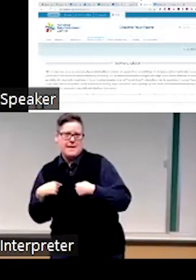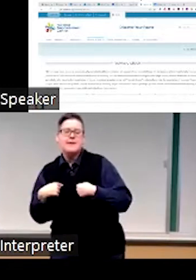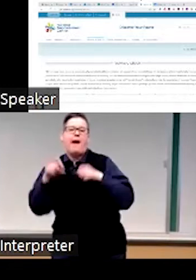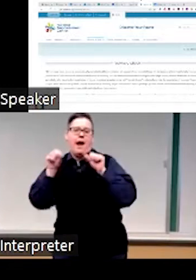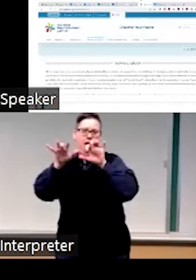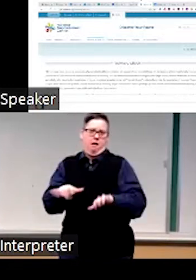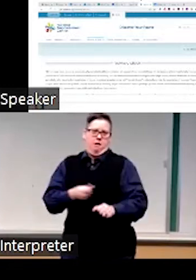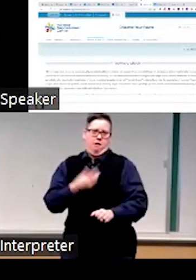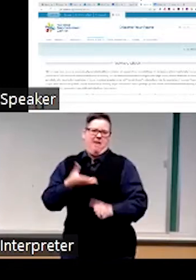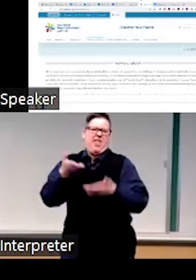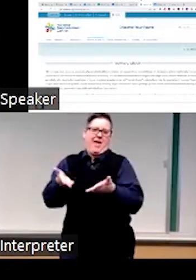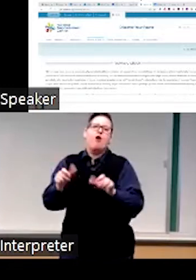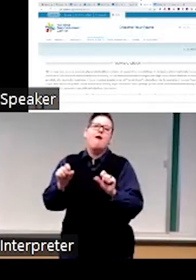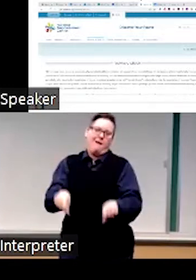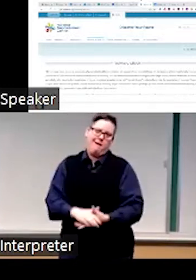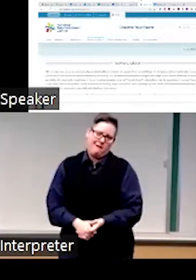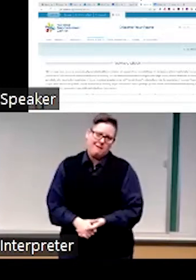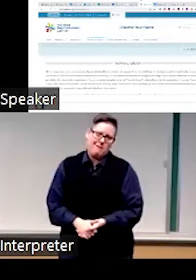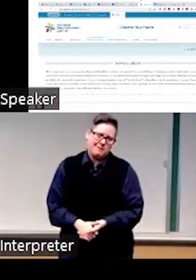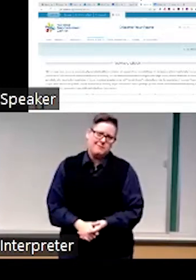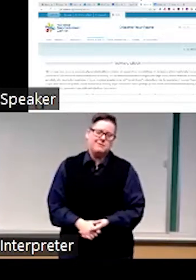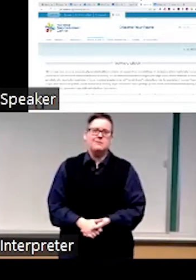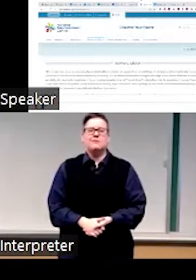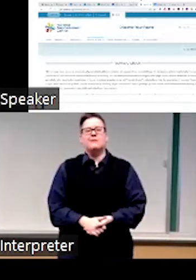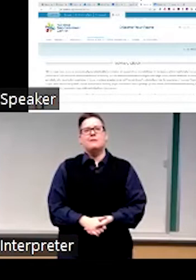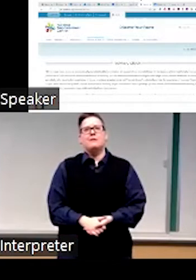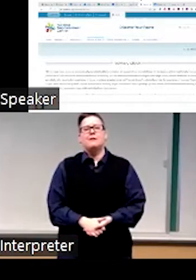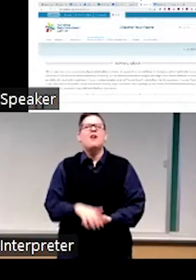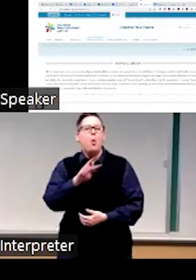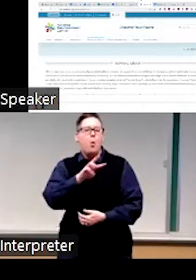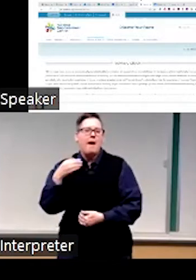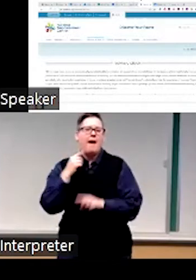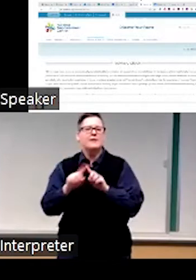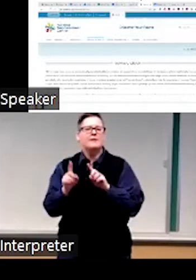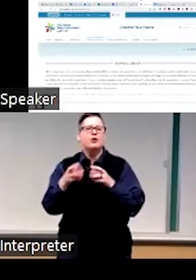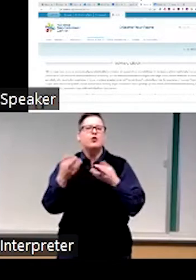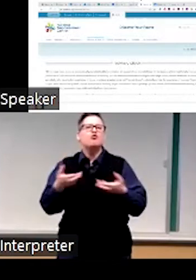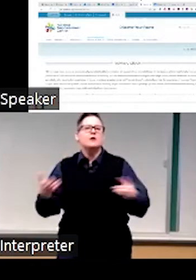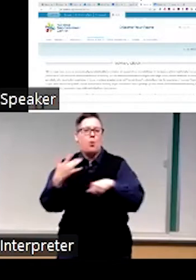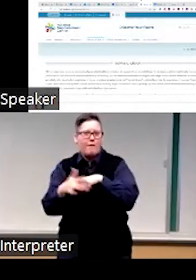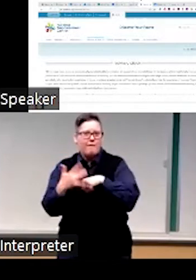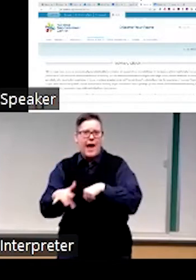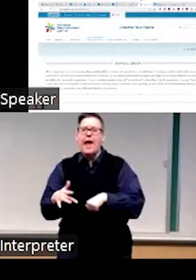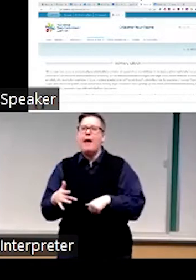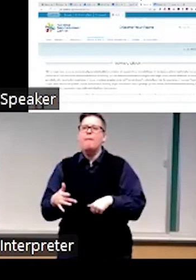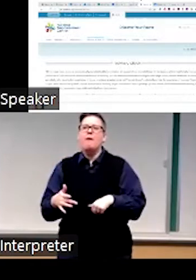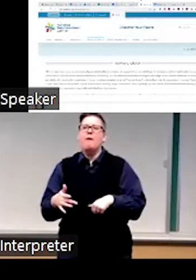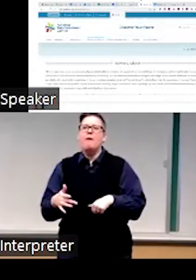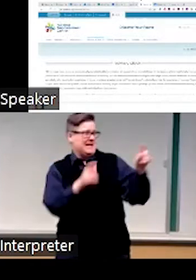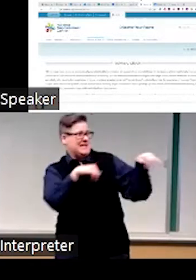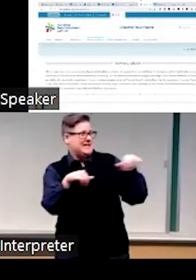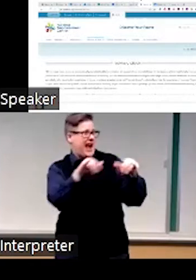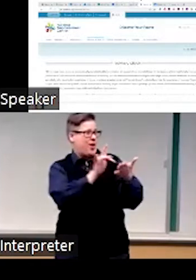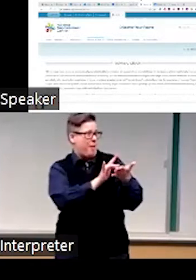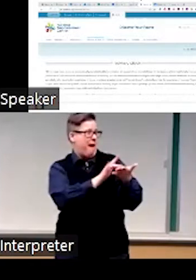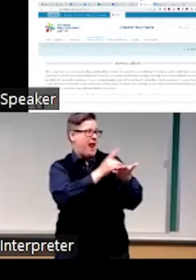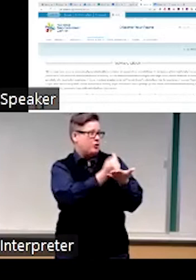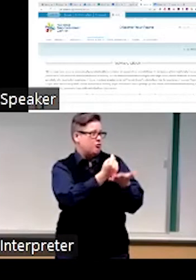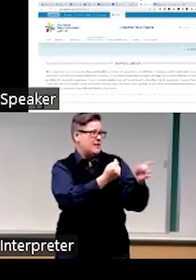um the site provides resources for alternatives to the standard sort of psychiatric medication